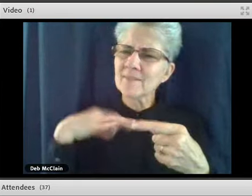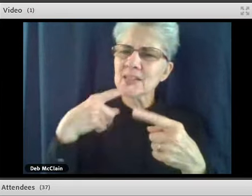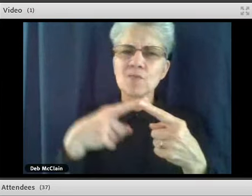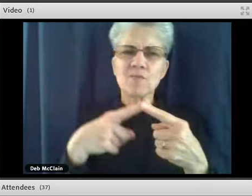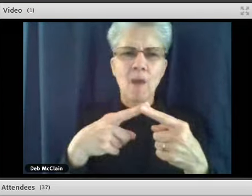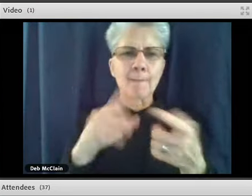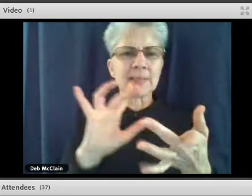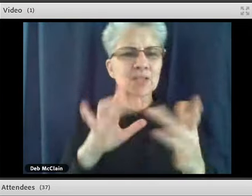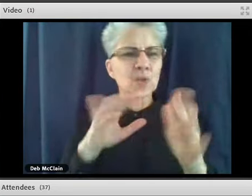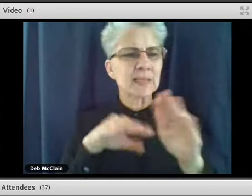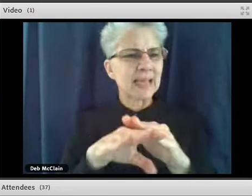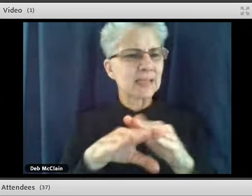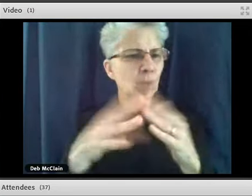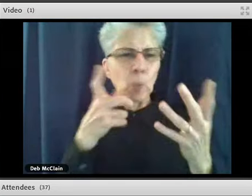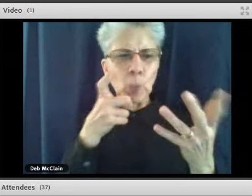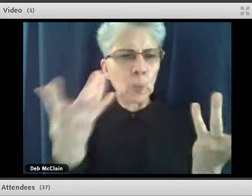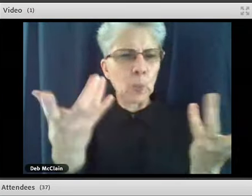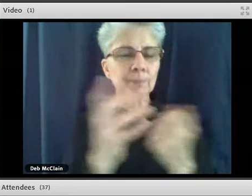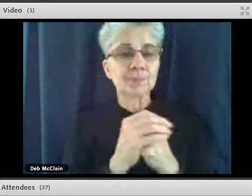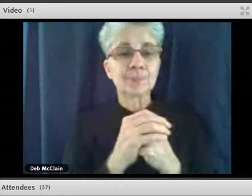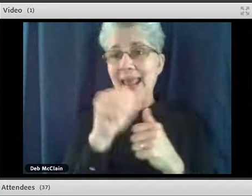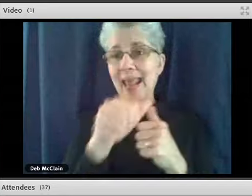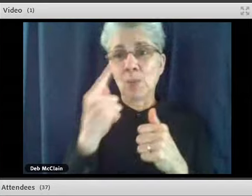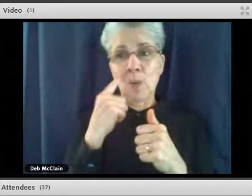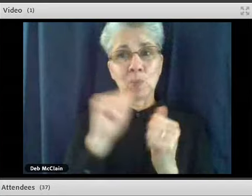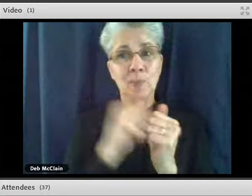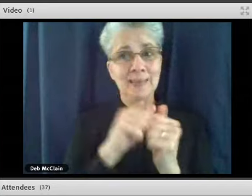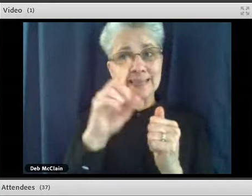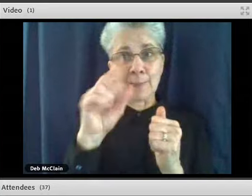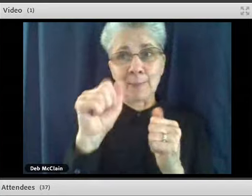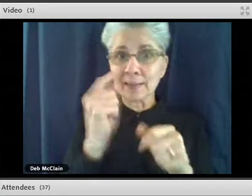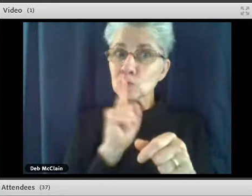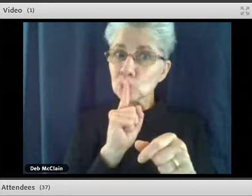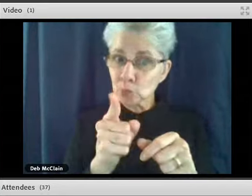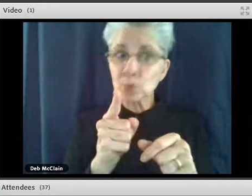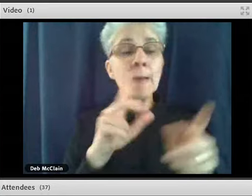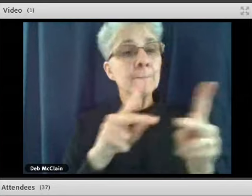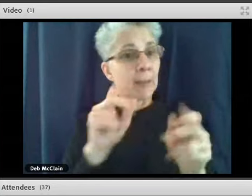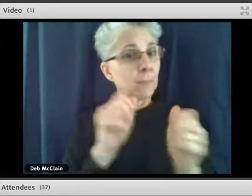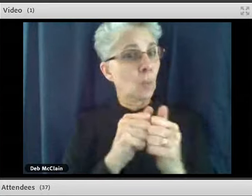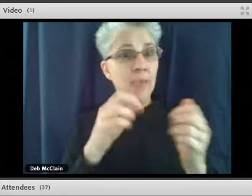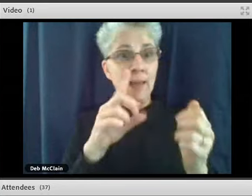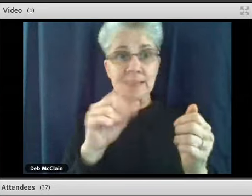So, who benefits from from digital accessible design? Anybody with a disability, right?